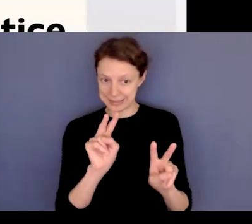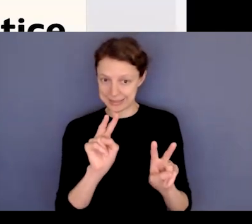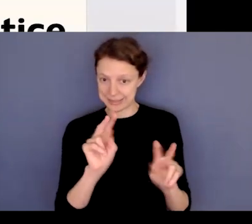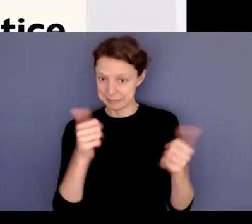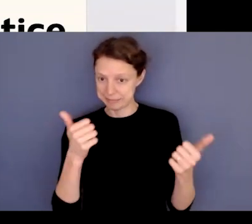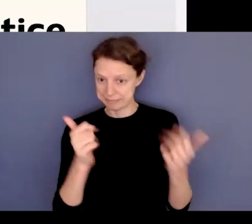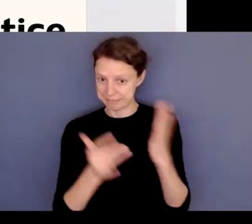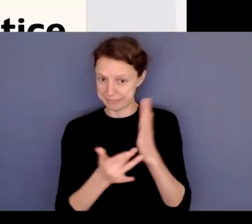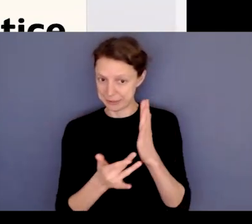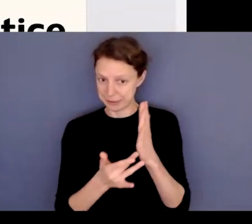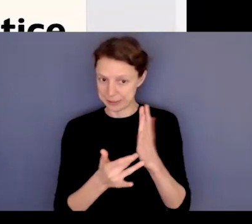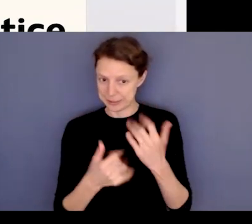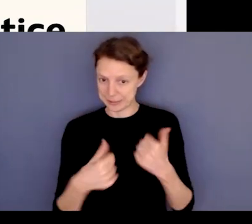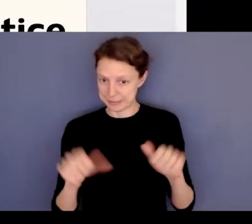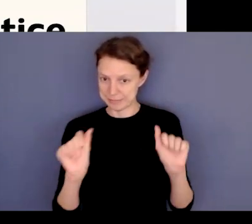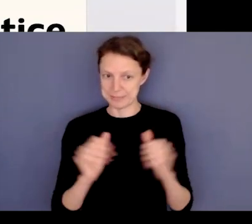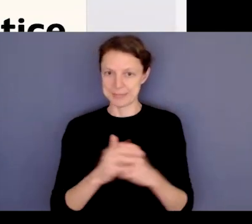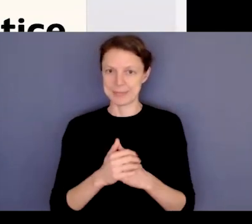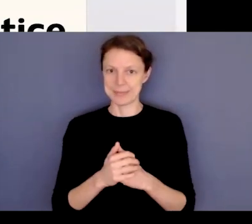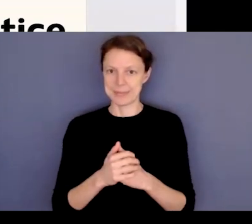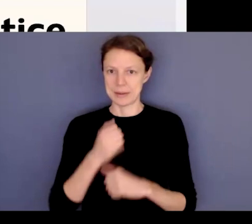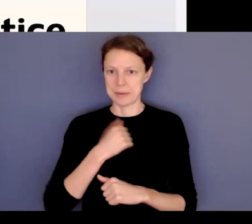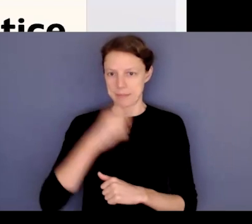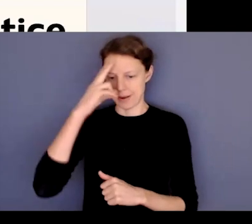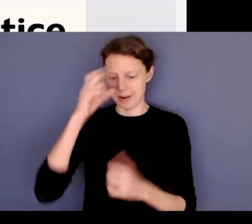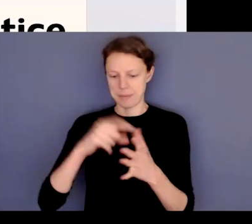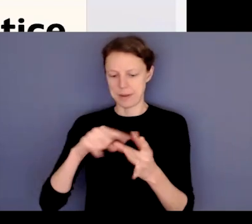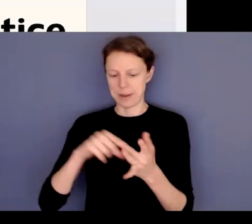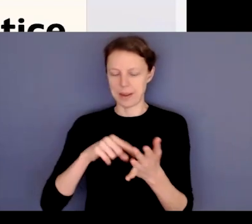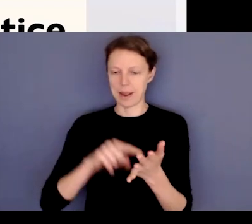So I'm Caitlin Caruana. I am Westjustice's, Director of